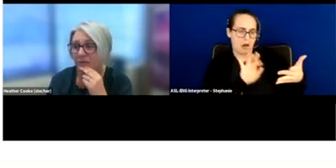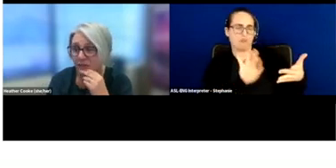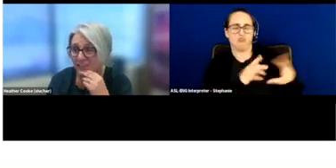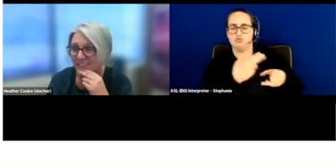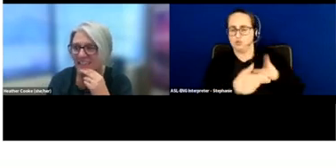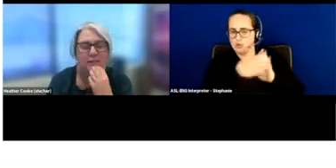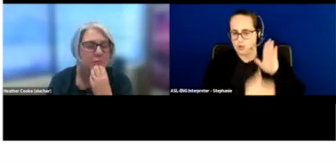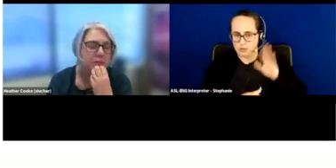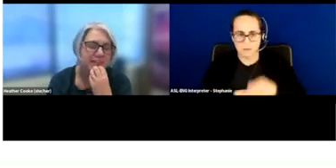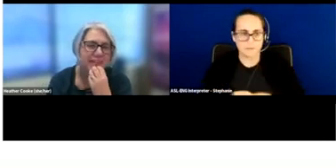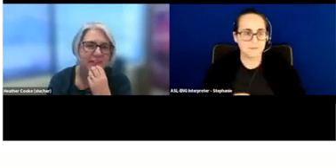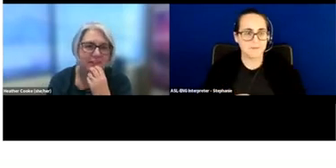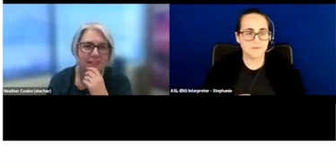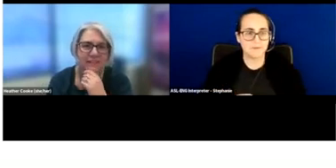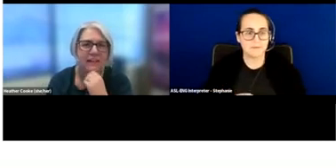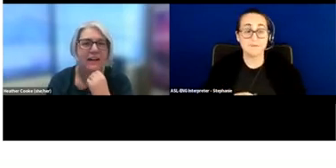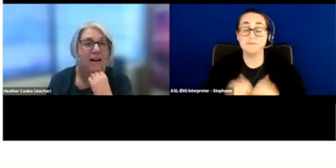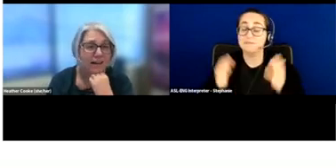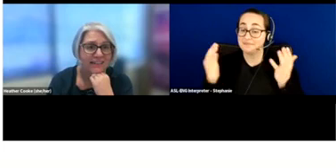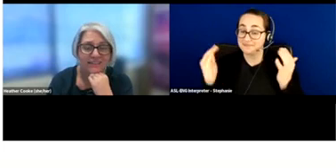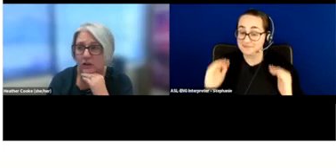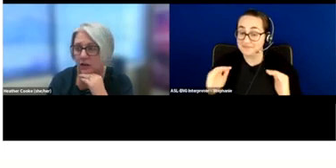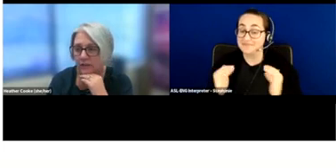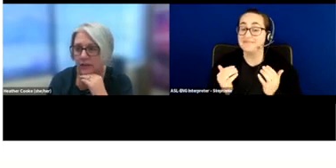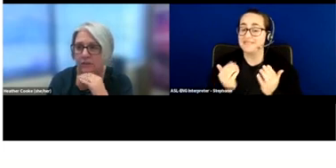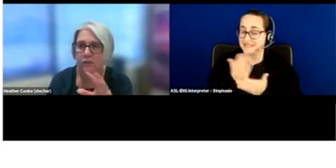research assistant who pulled together these kindness cards.